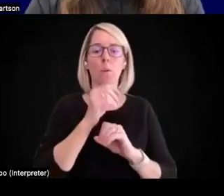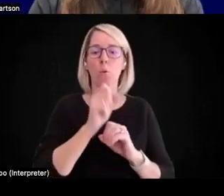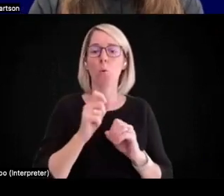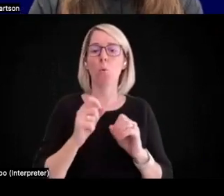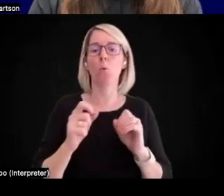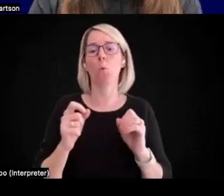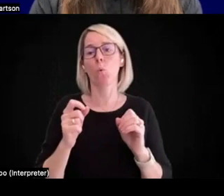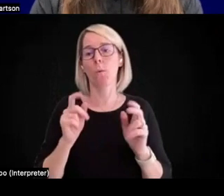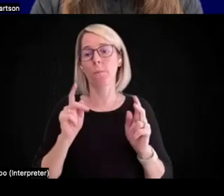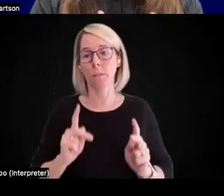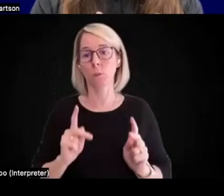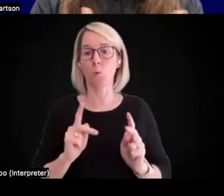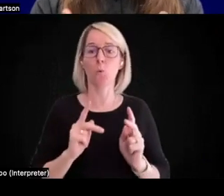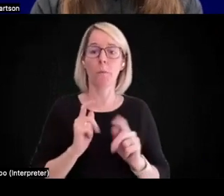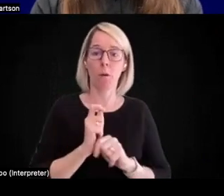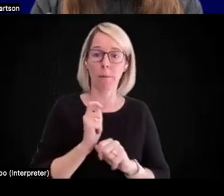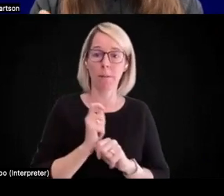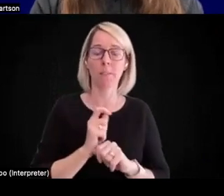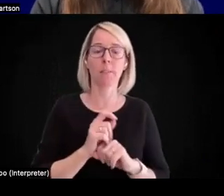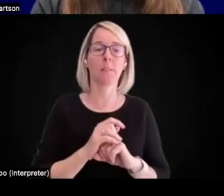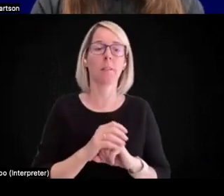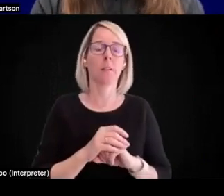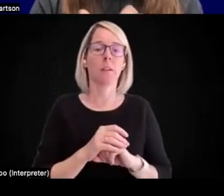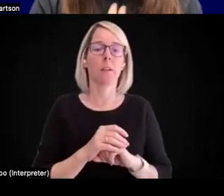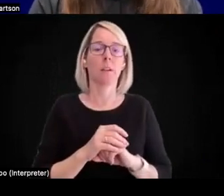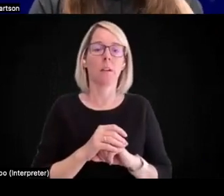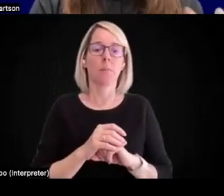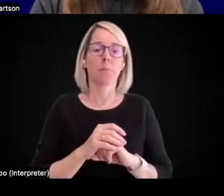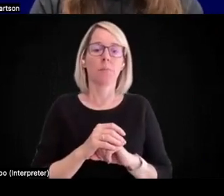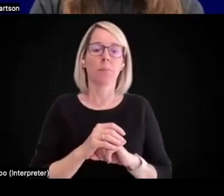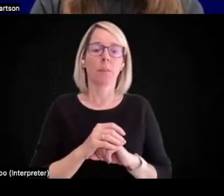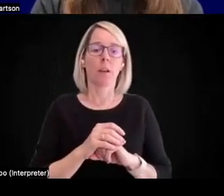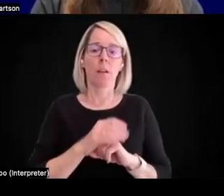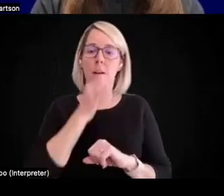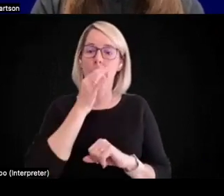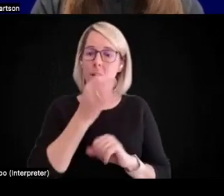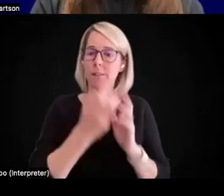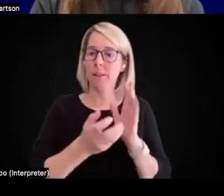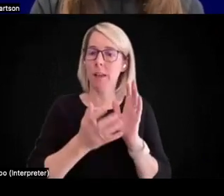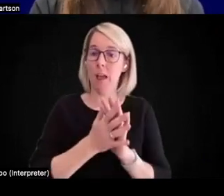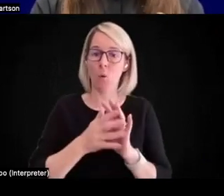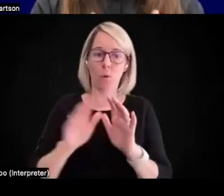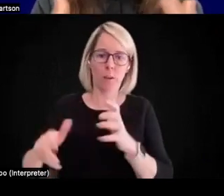how can we position ourselves together, maybe on the floor in body to body contact and just